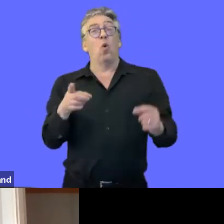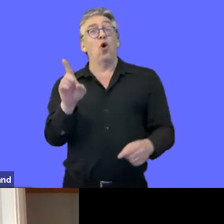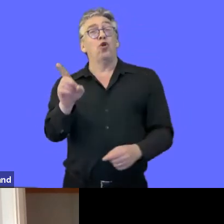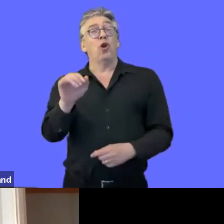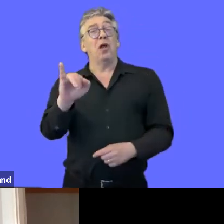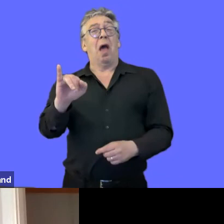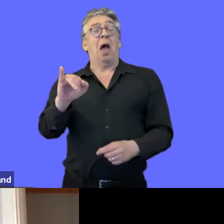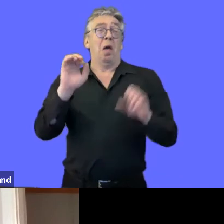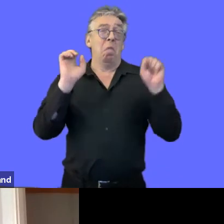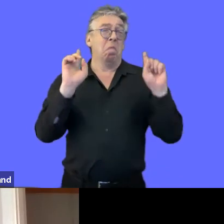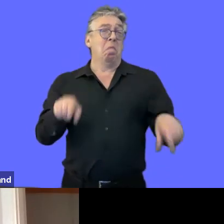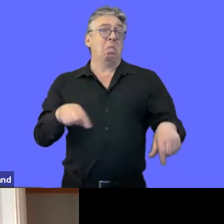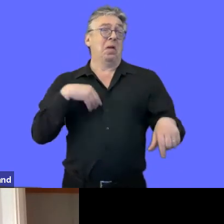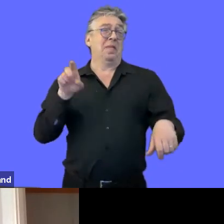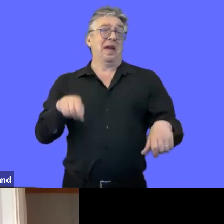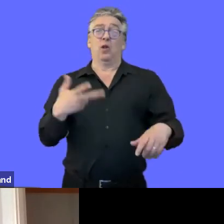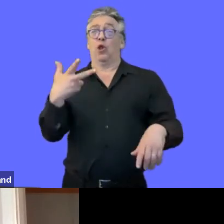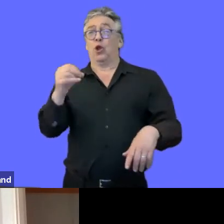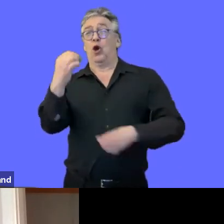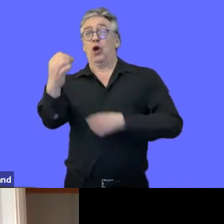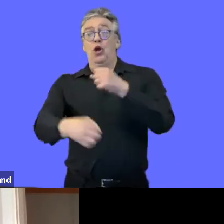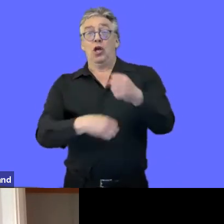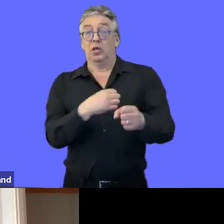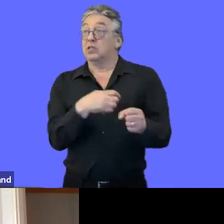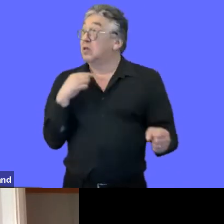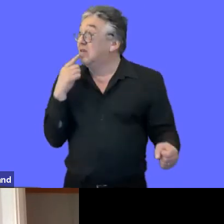it did not meet the requirement of the progressive realization